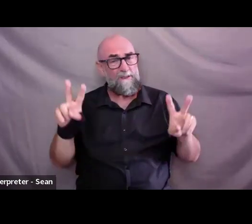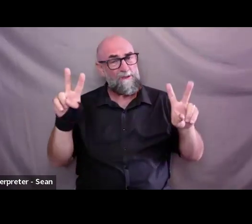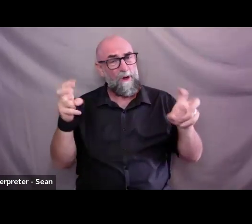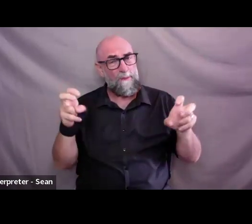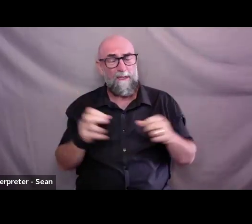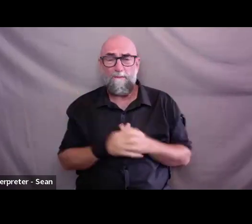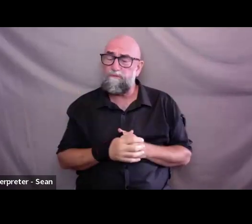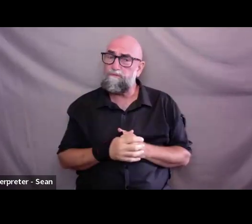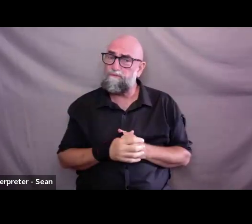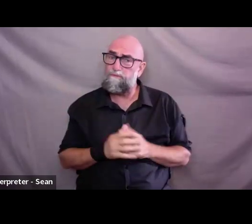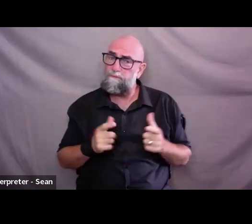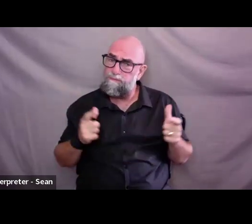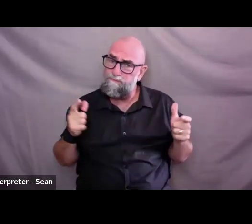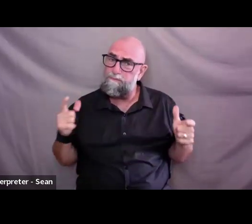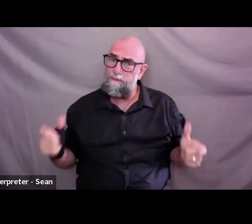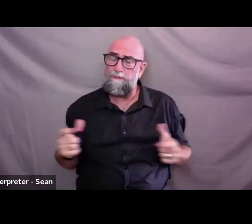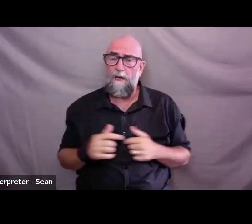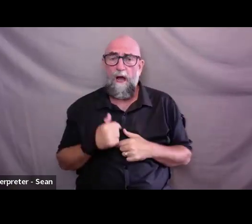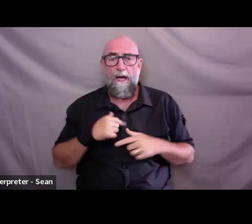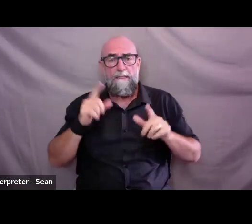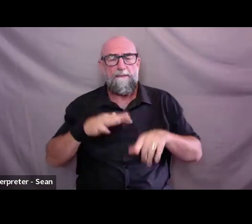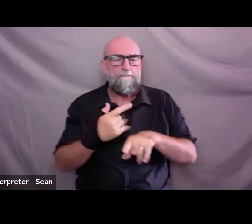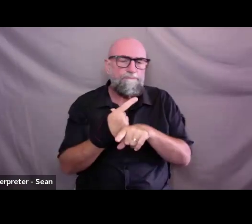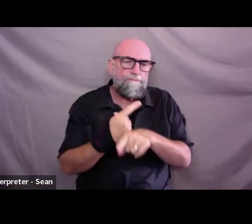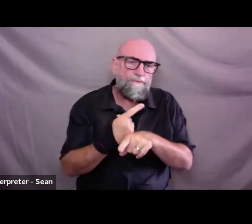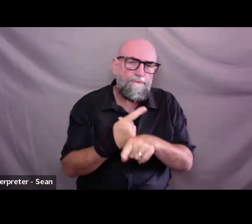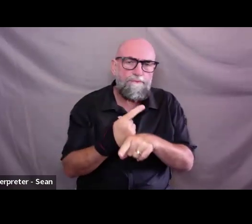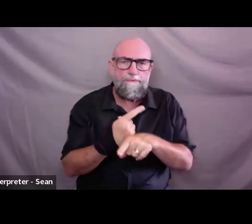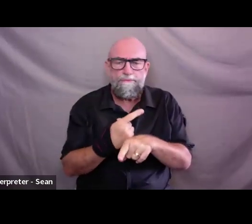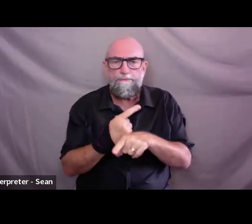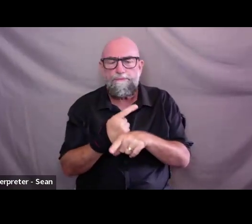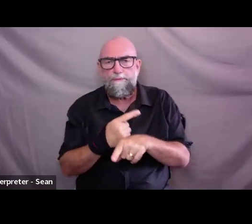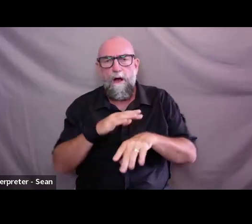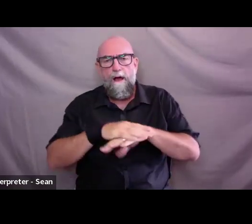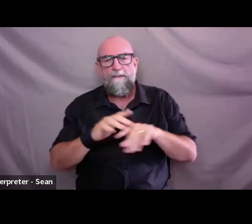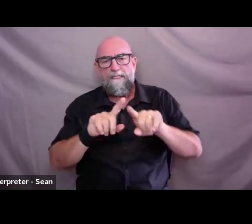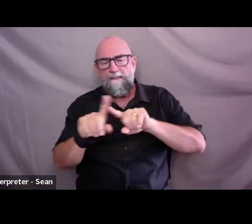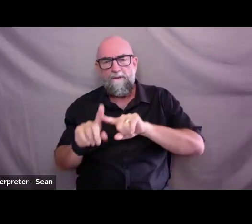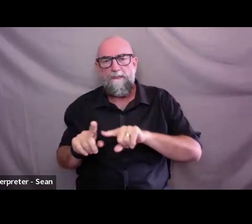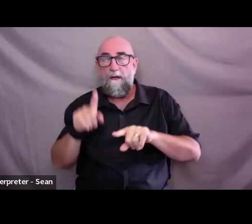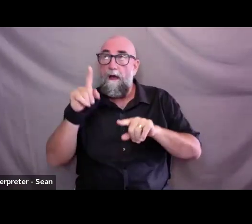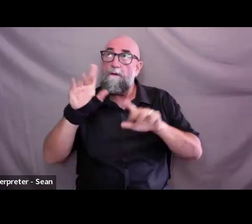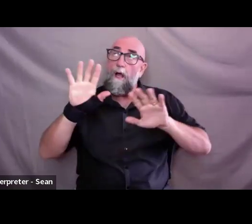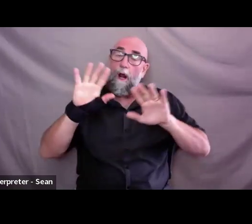, Justice, I want to give a bit of a trigger warning. There is no sweet coating this.